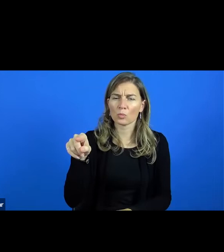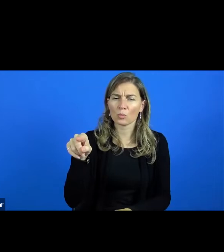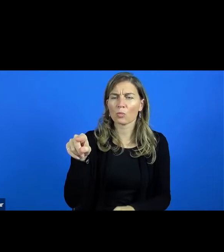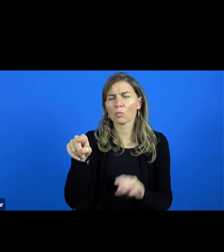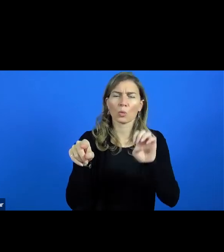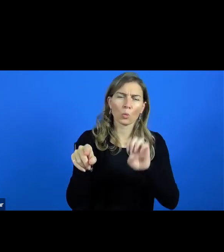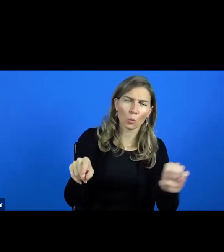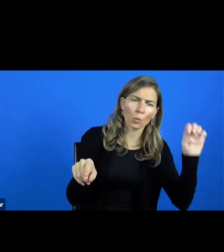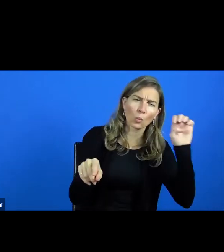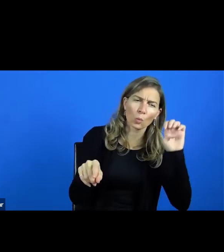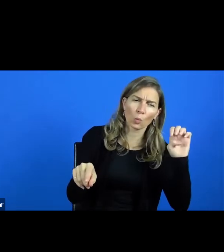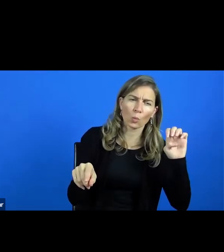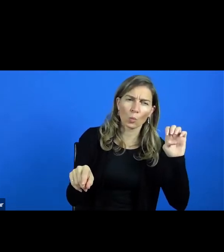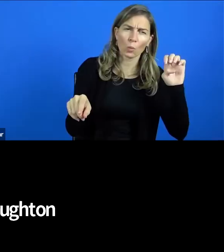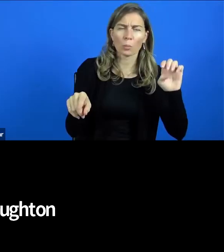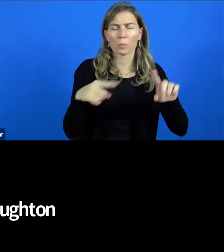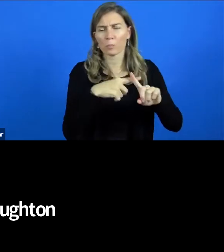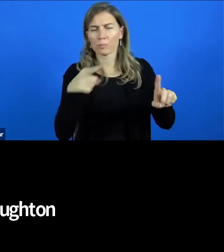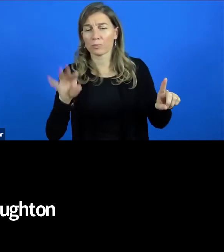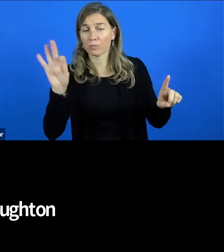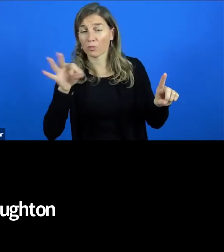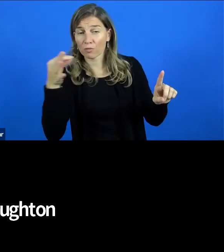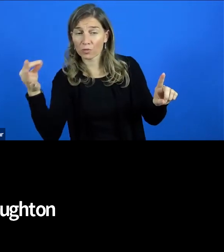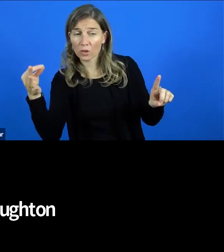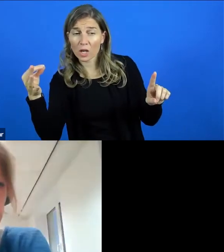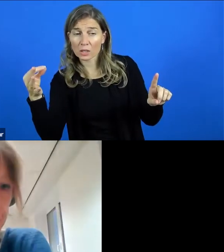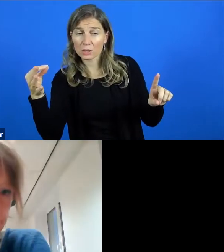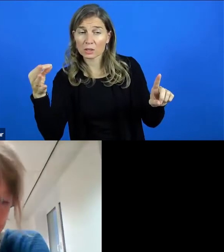they can't be disbursed if there is no compliance with fundamental rights